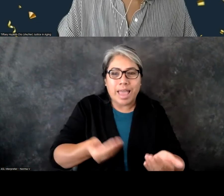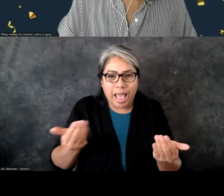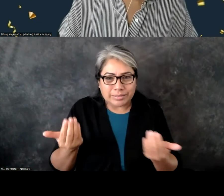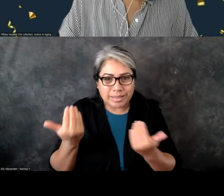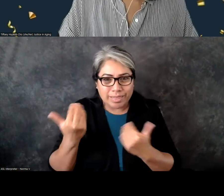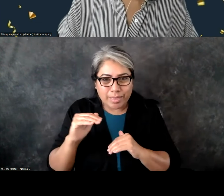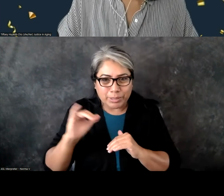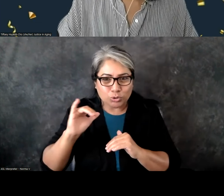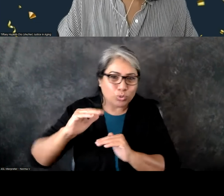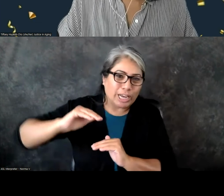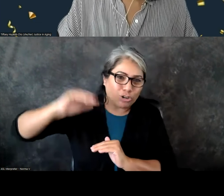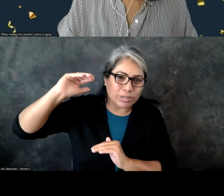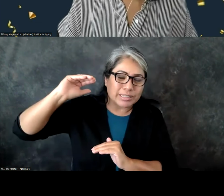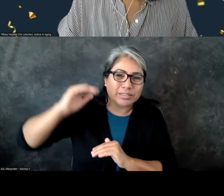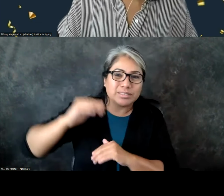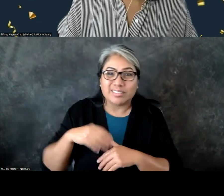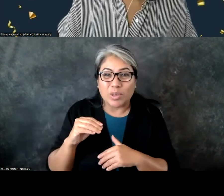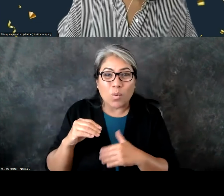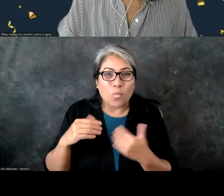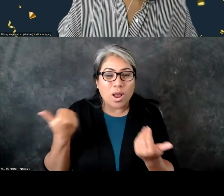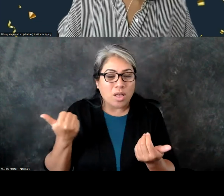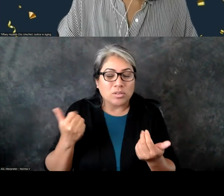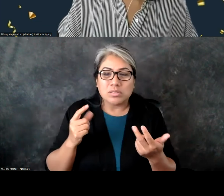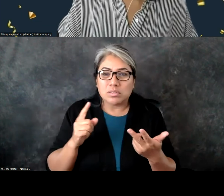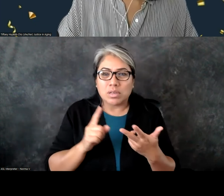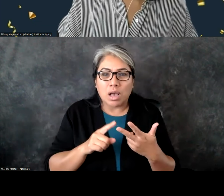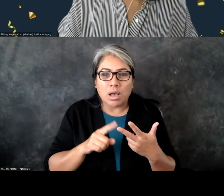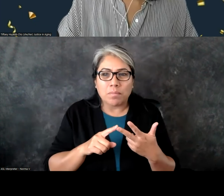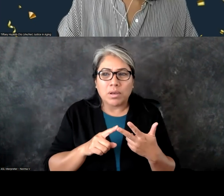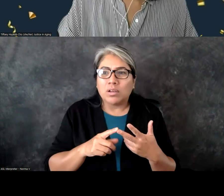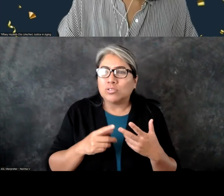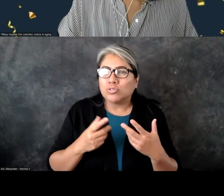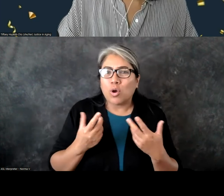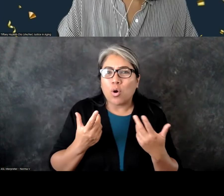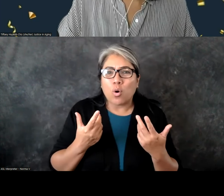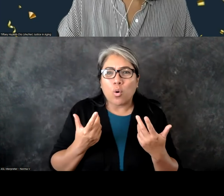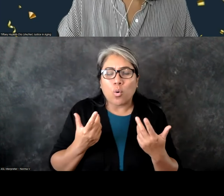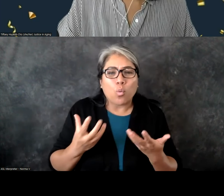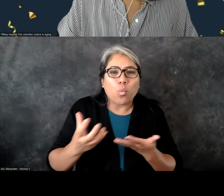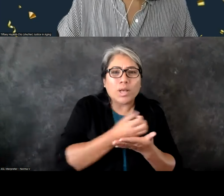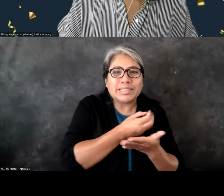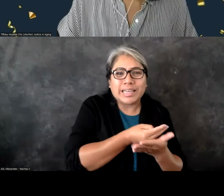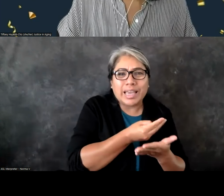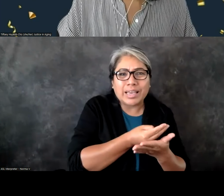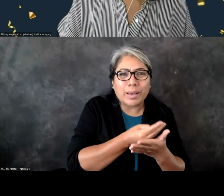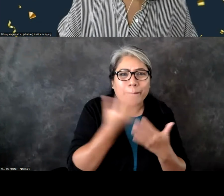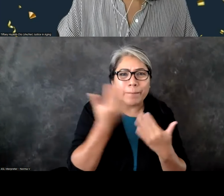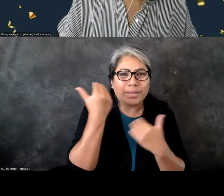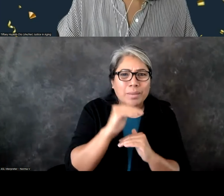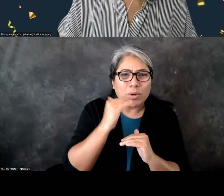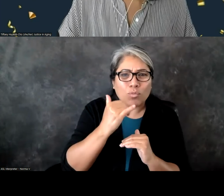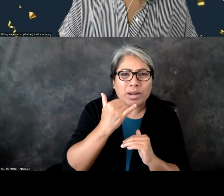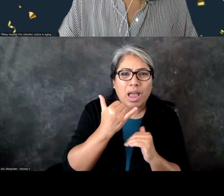we need to increase the income limit for Medi-Cal in addition